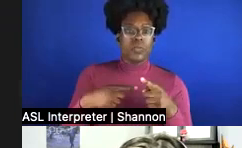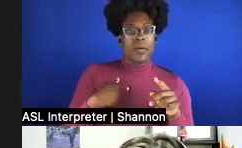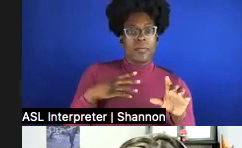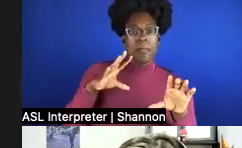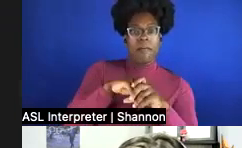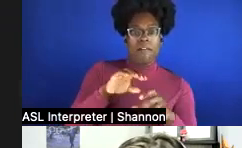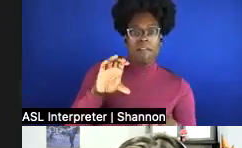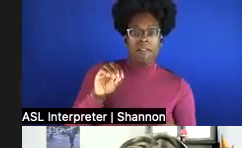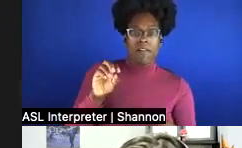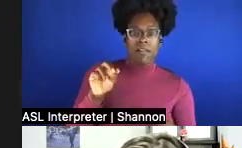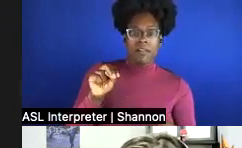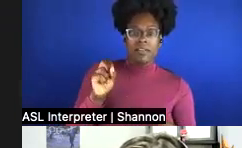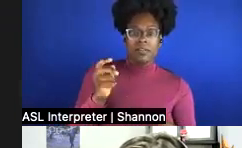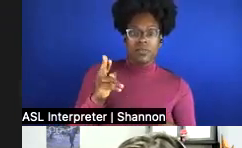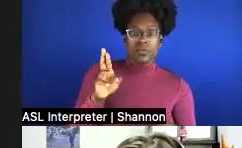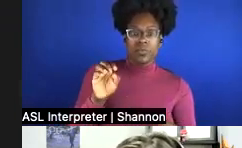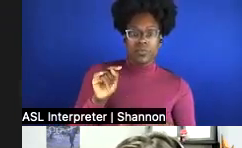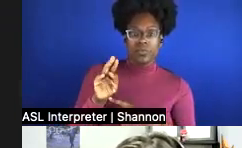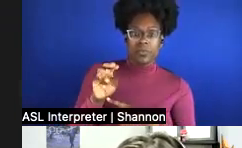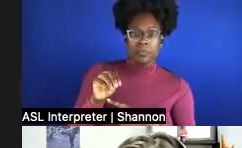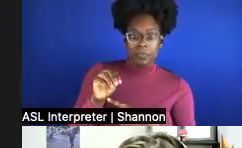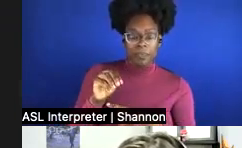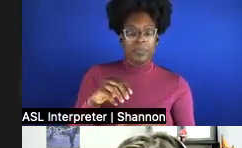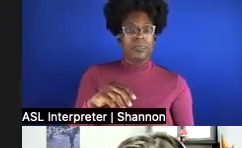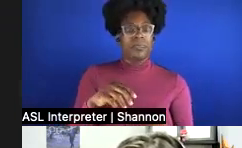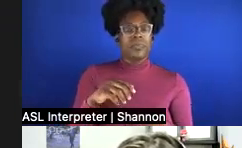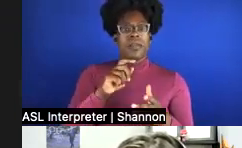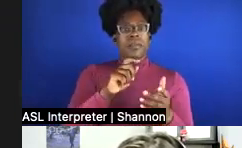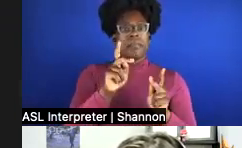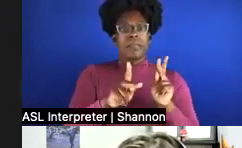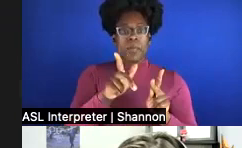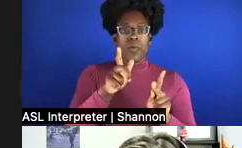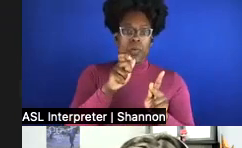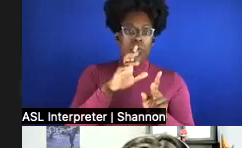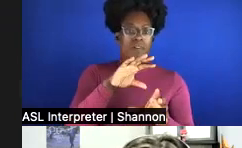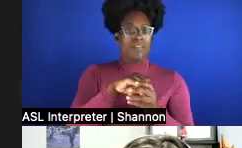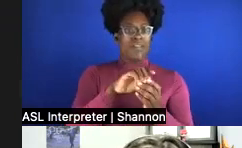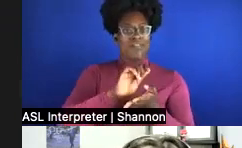in which writing tutors from institutions across the province of Alberta all contributed hours